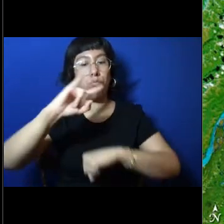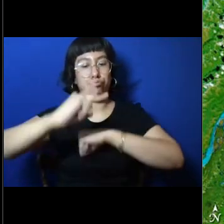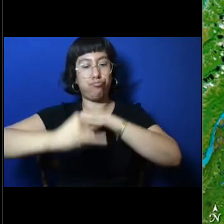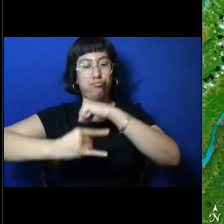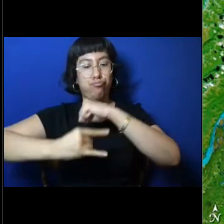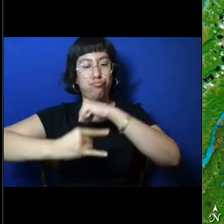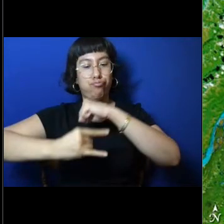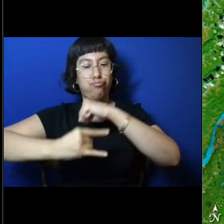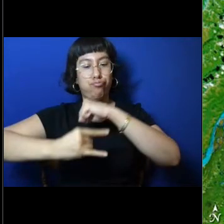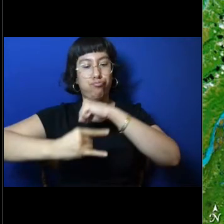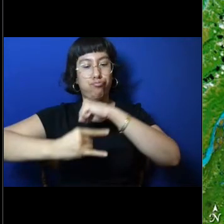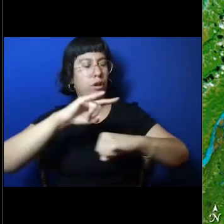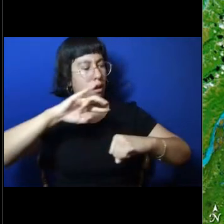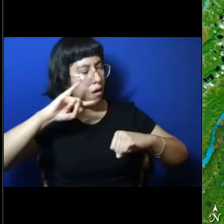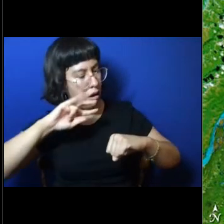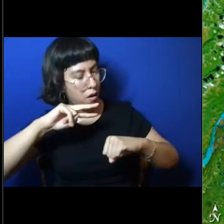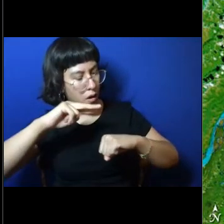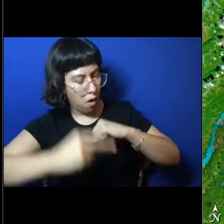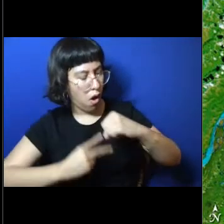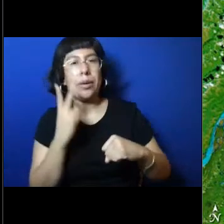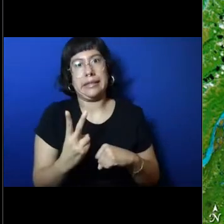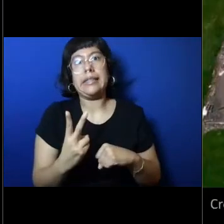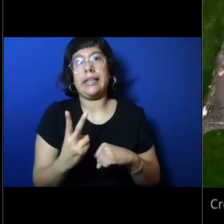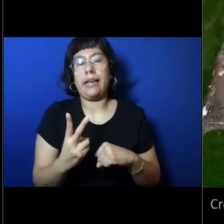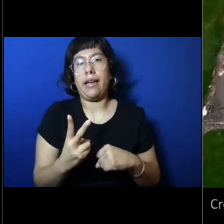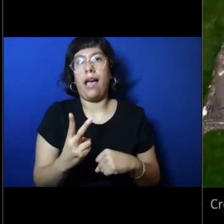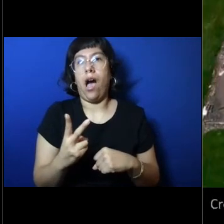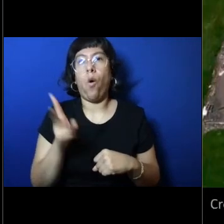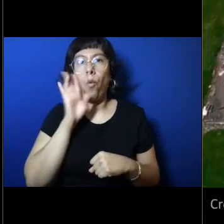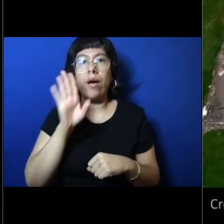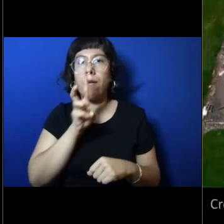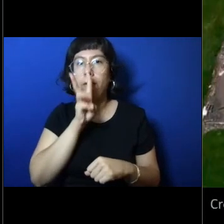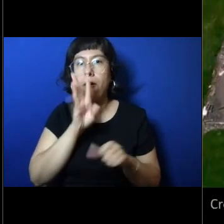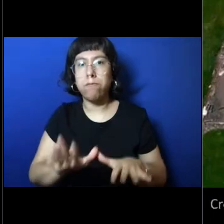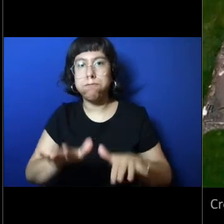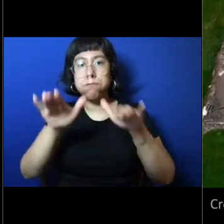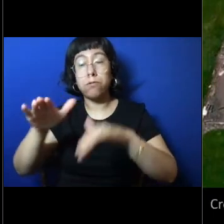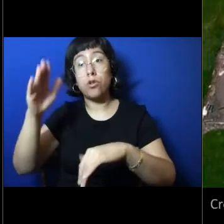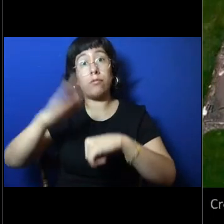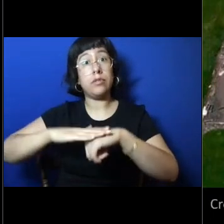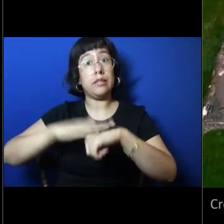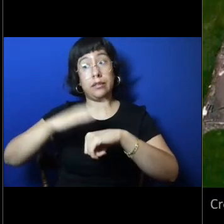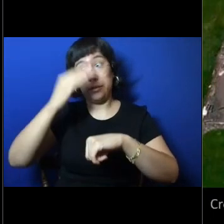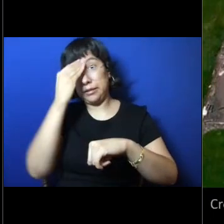and try to give people some advanced warnings. And then some of other things that people see that are probably more familiar with,